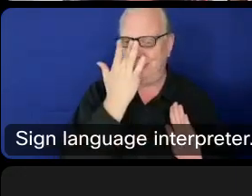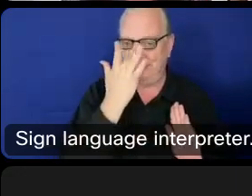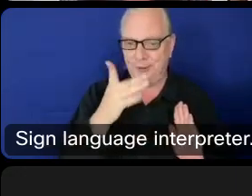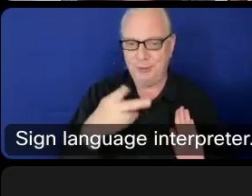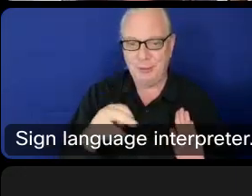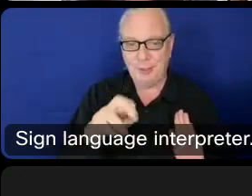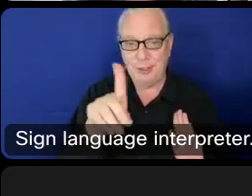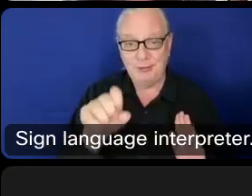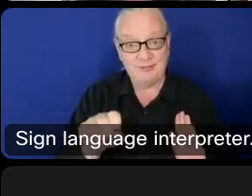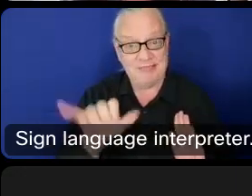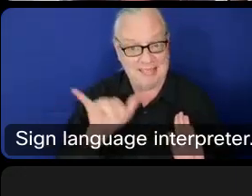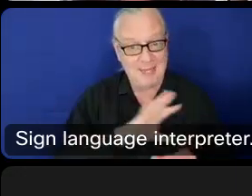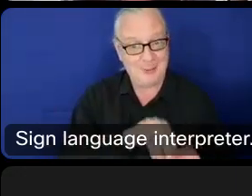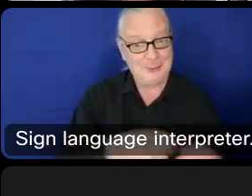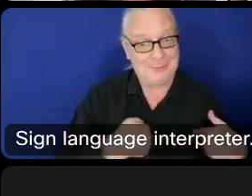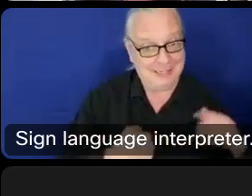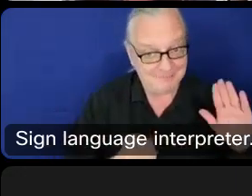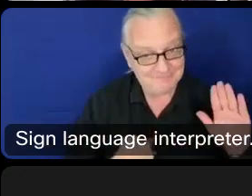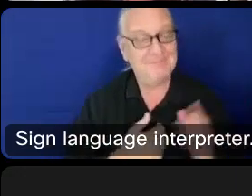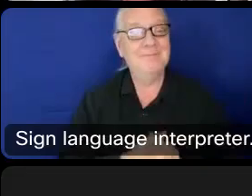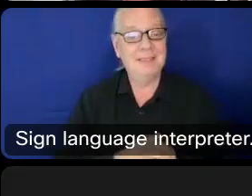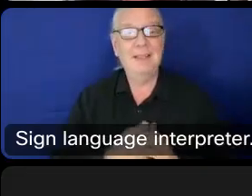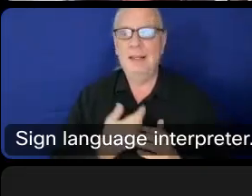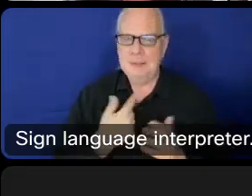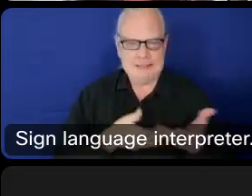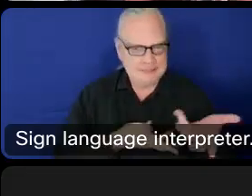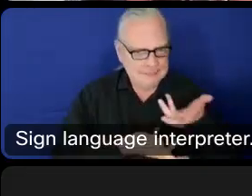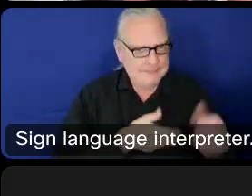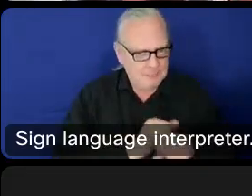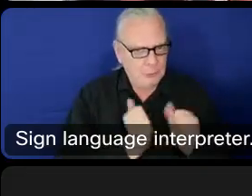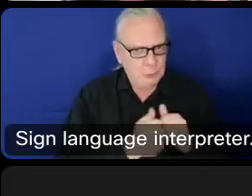myself as one of those. And we work on policy within FAPP.